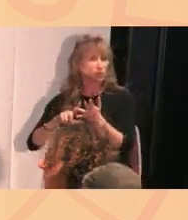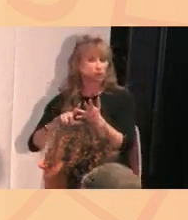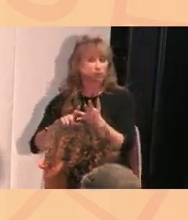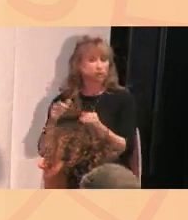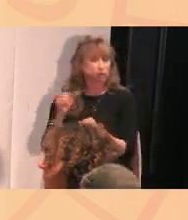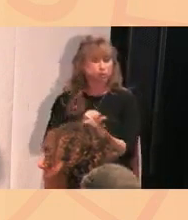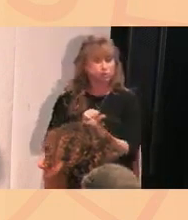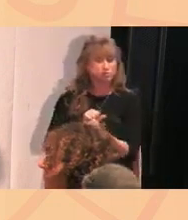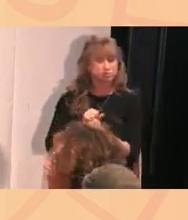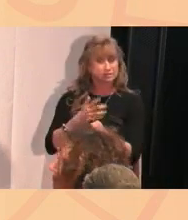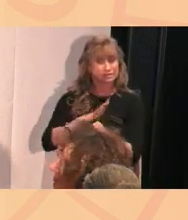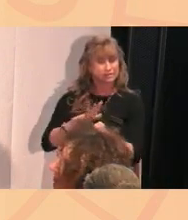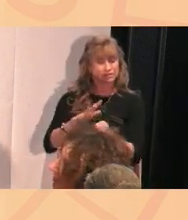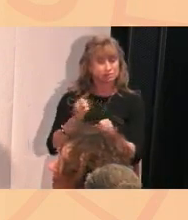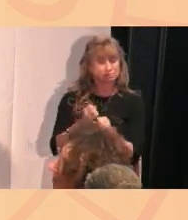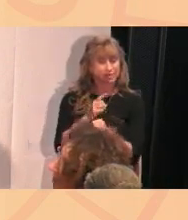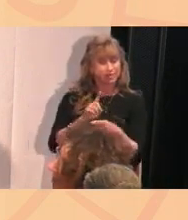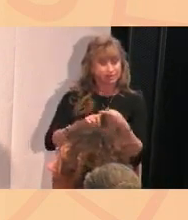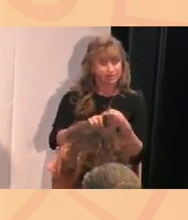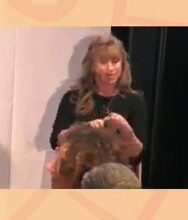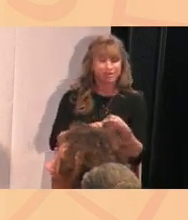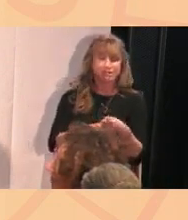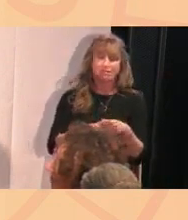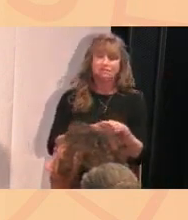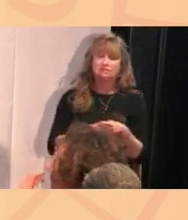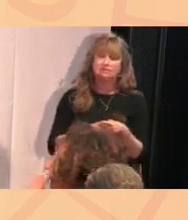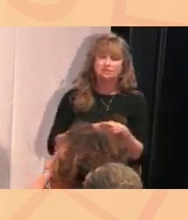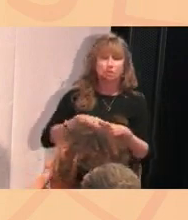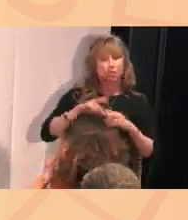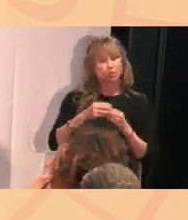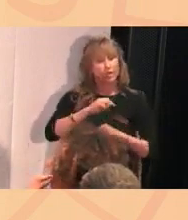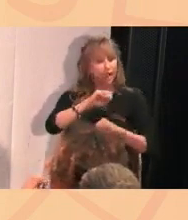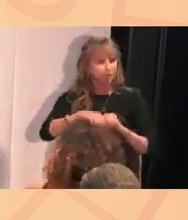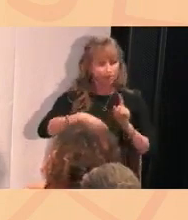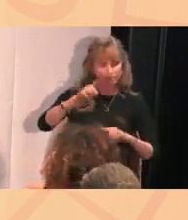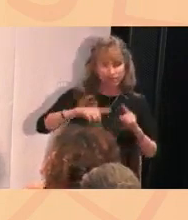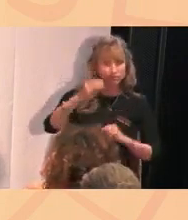have authority and knowledge in the area. I think that's a different kind of, that would be perhaps a different kind of